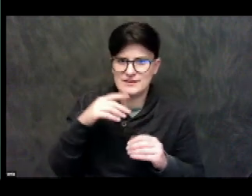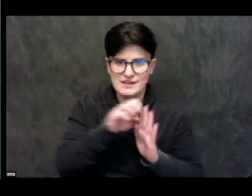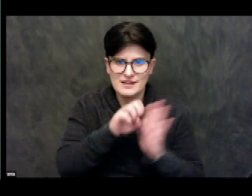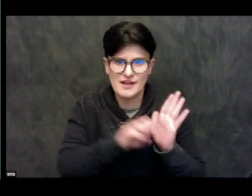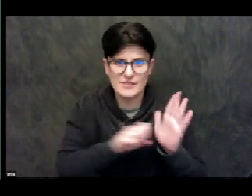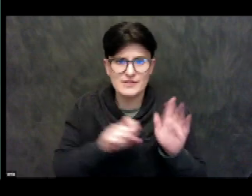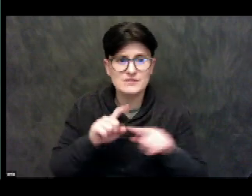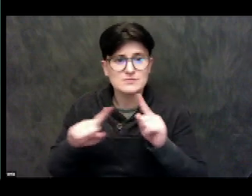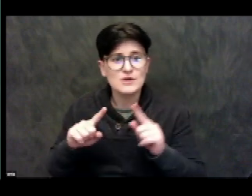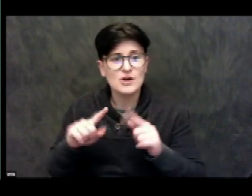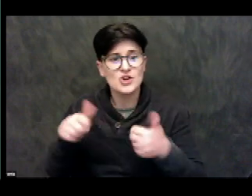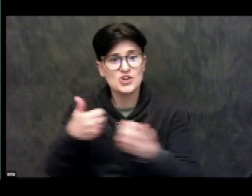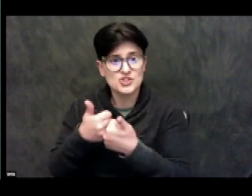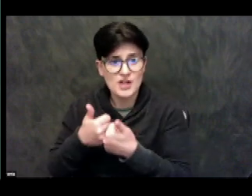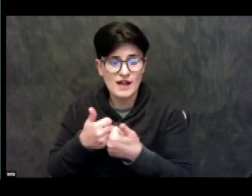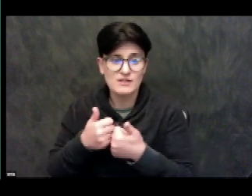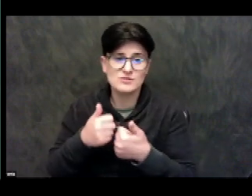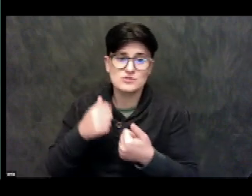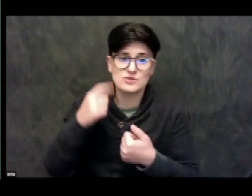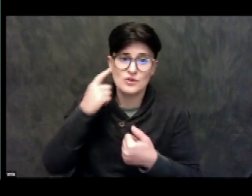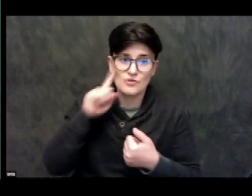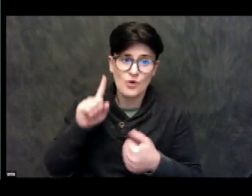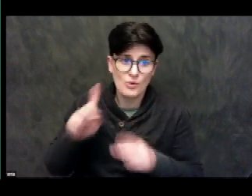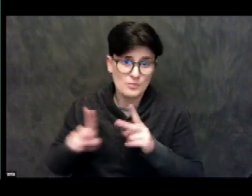disabilities would be balancing